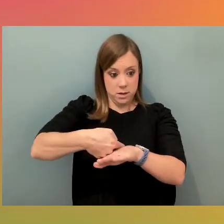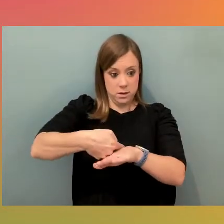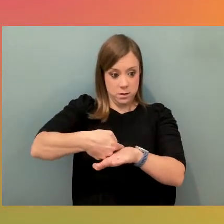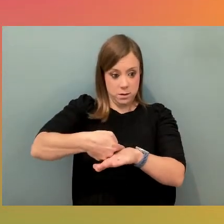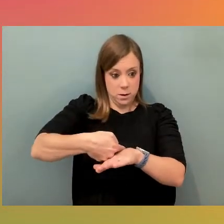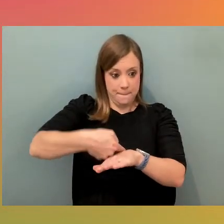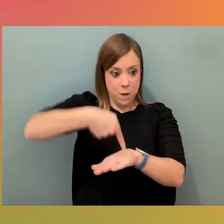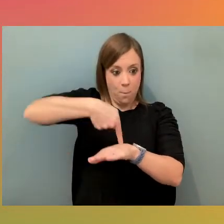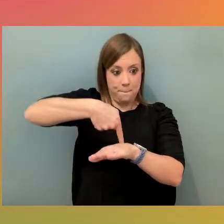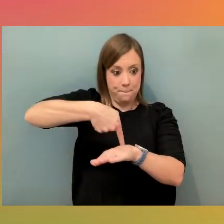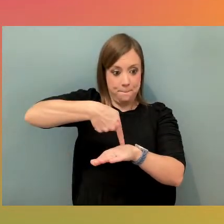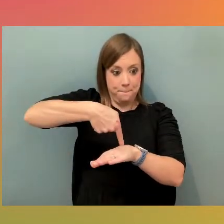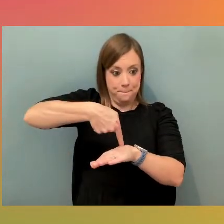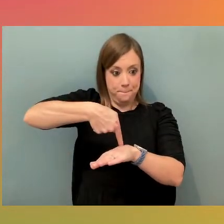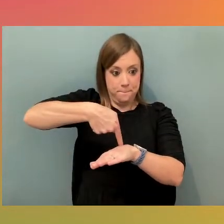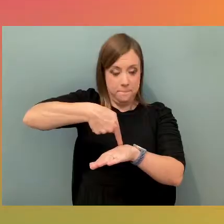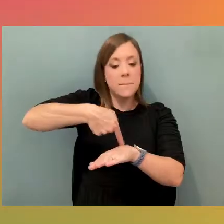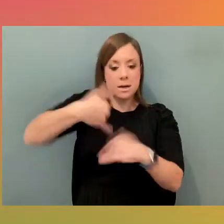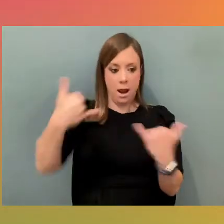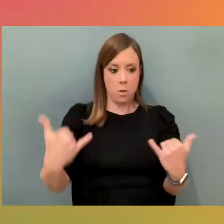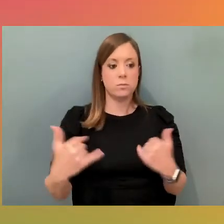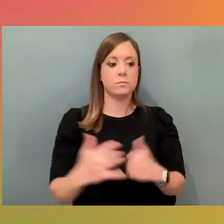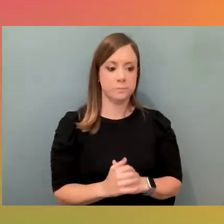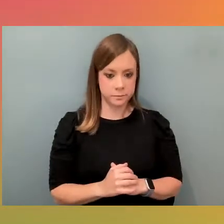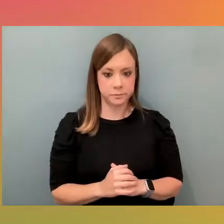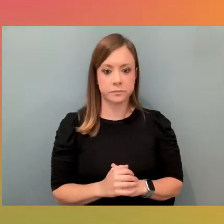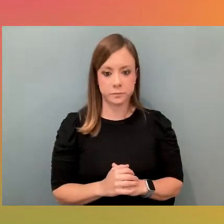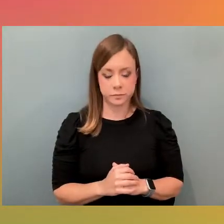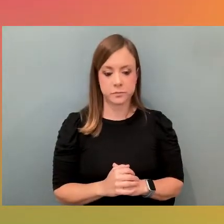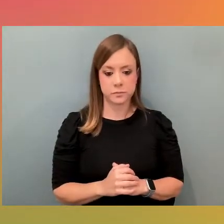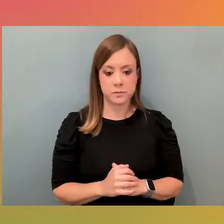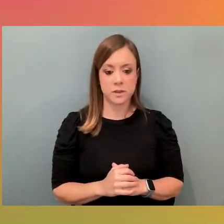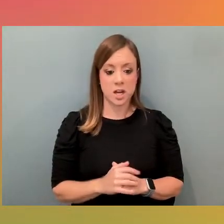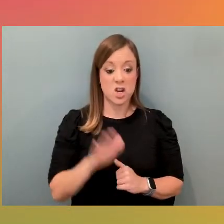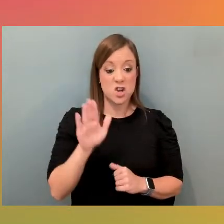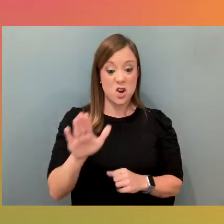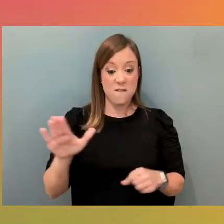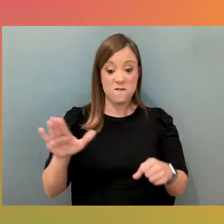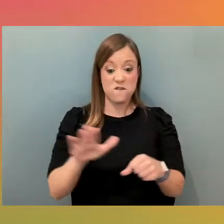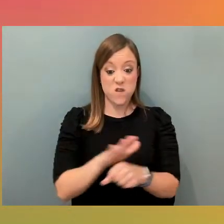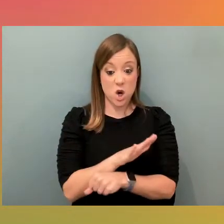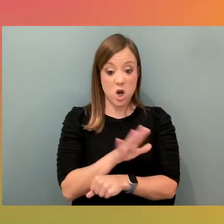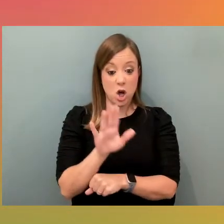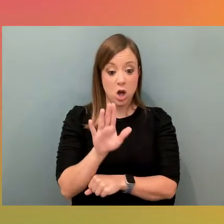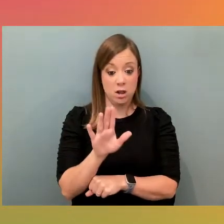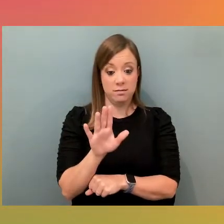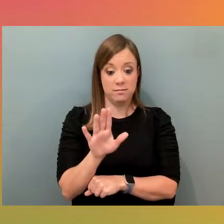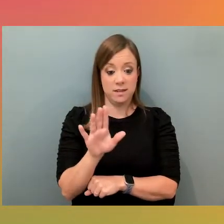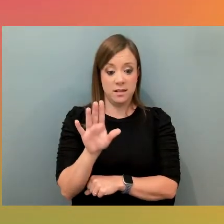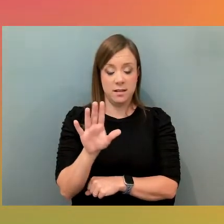KNEE UP AND OFF THE MAT.